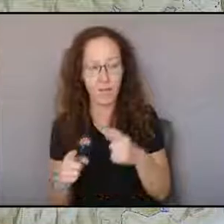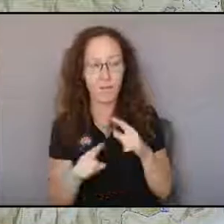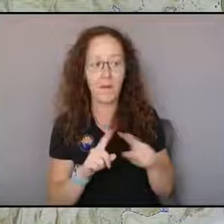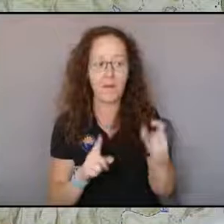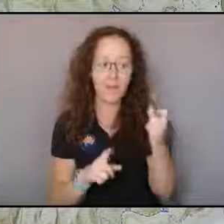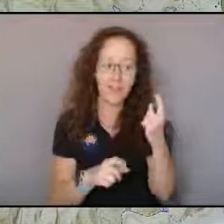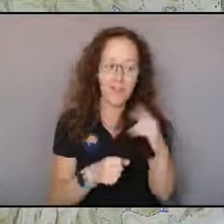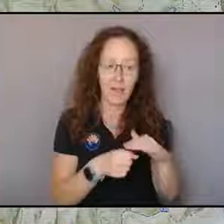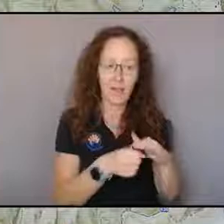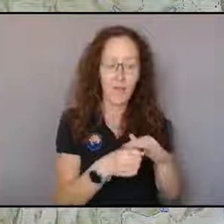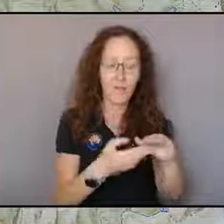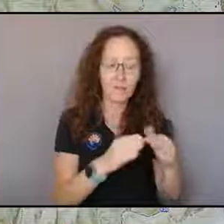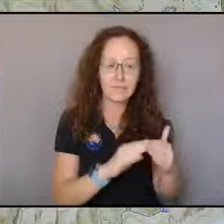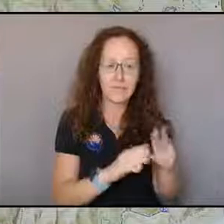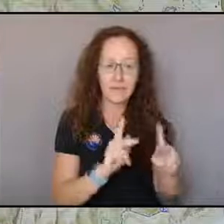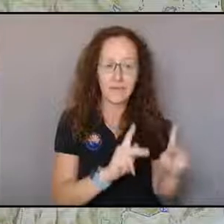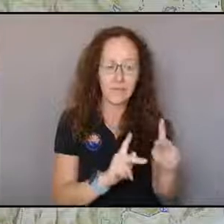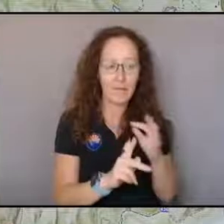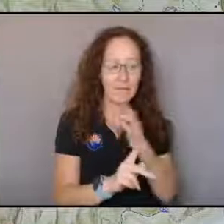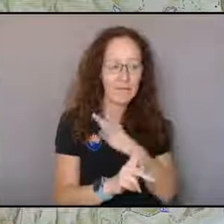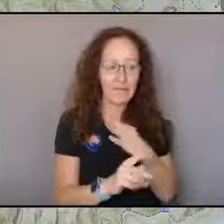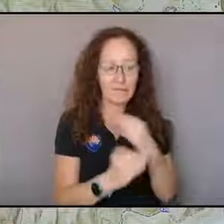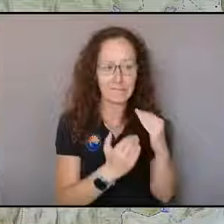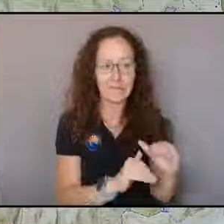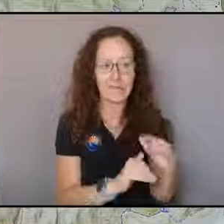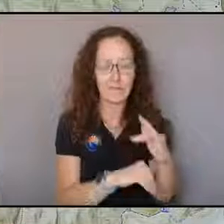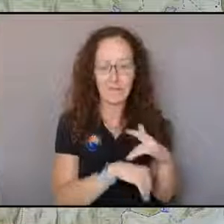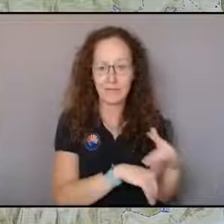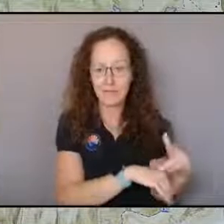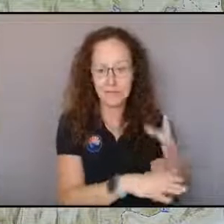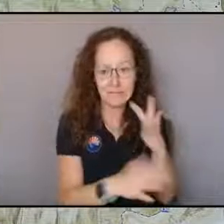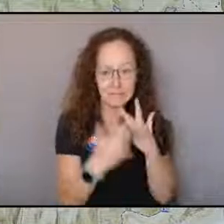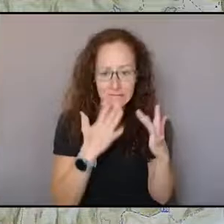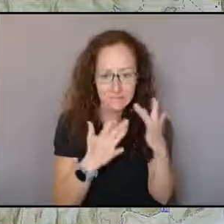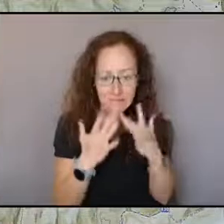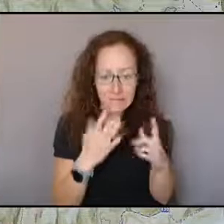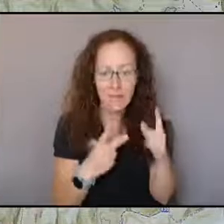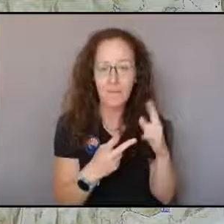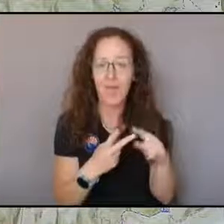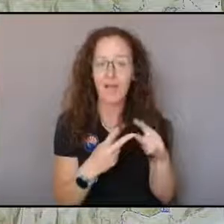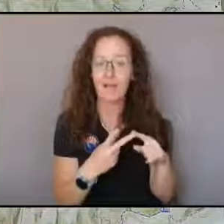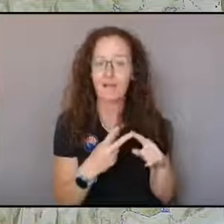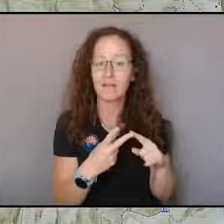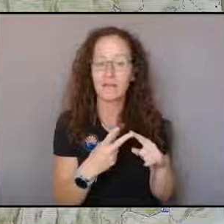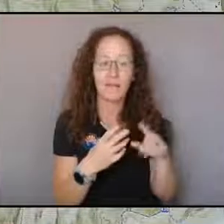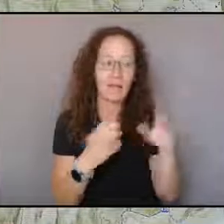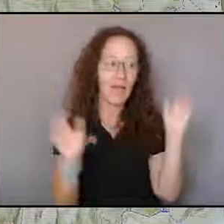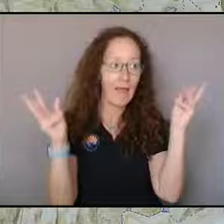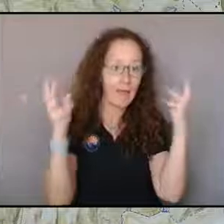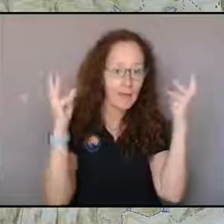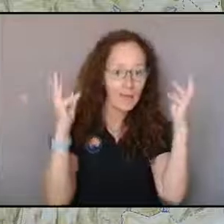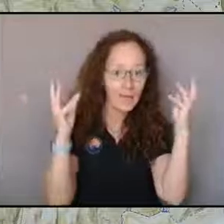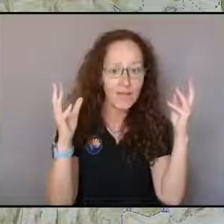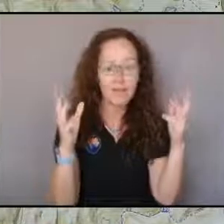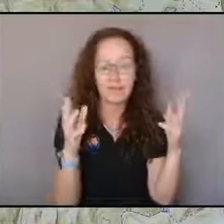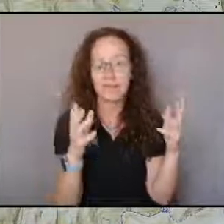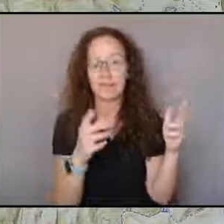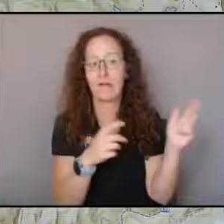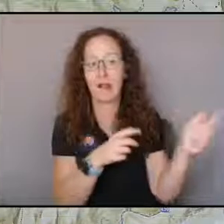BUT OUR LOCAL PERSONNEL, THEY ARE LIMITED IN RESOURCES. WE ARE ALSO LIMITED WITH OUR AMBULANCE COVERAGE IN